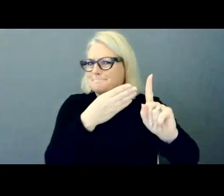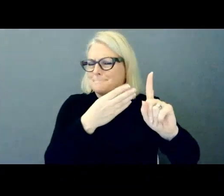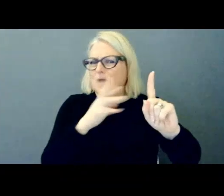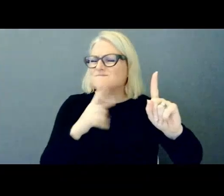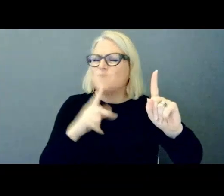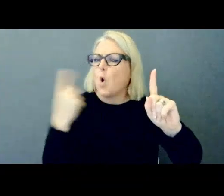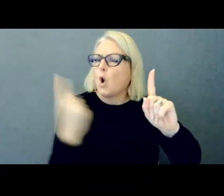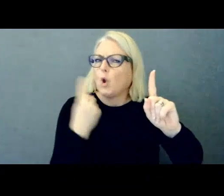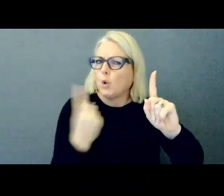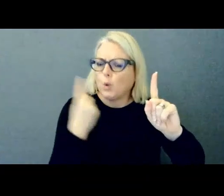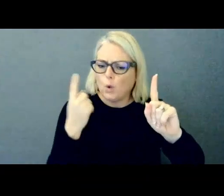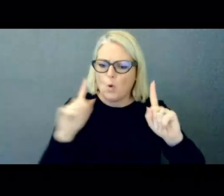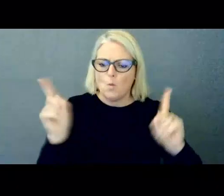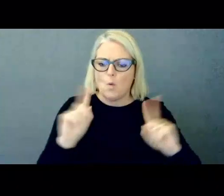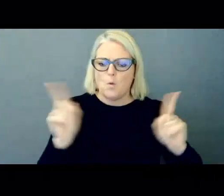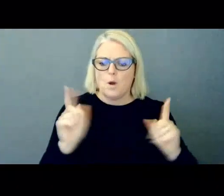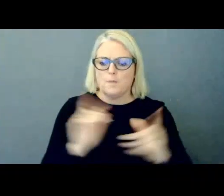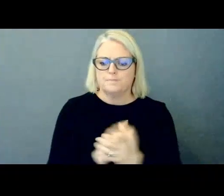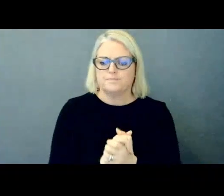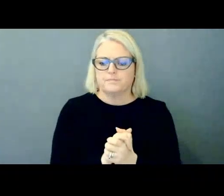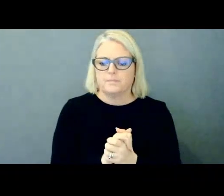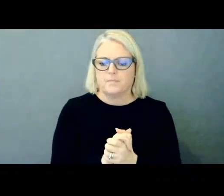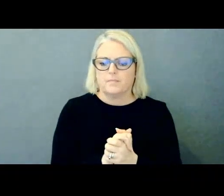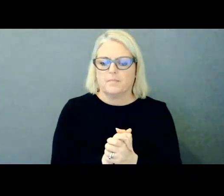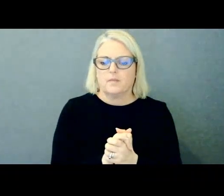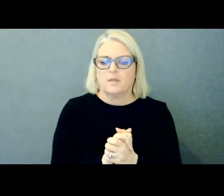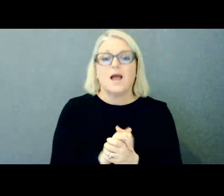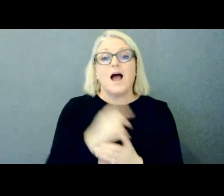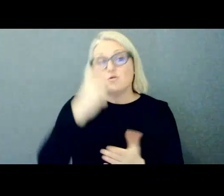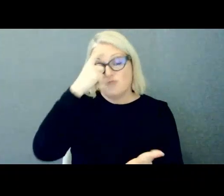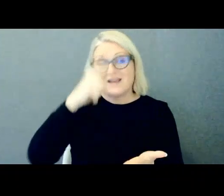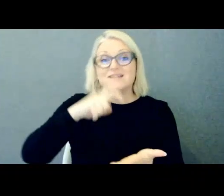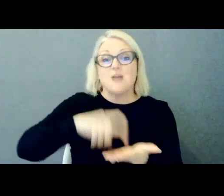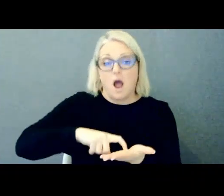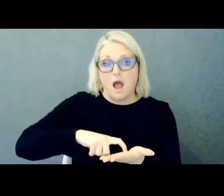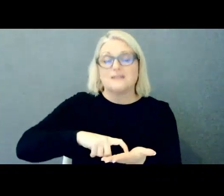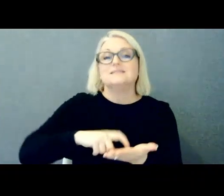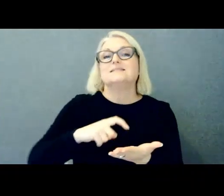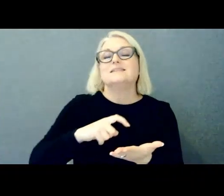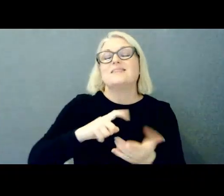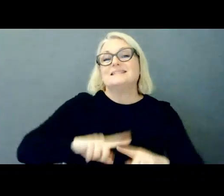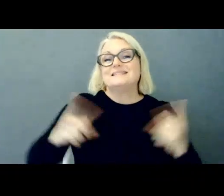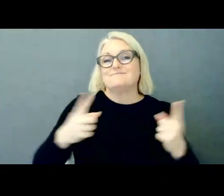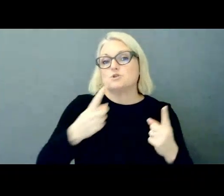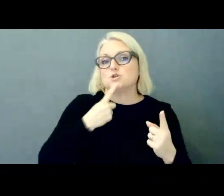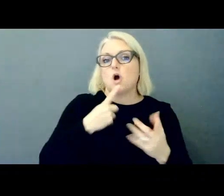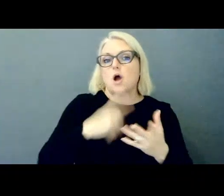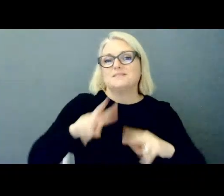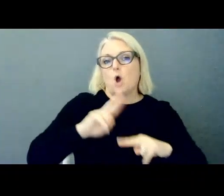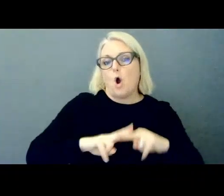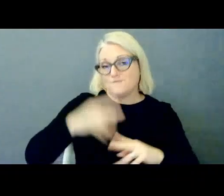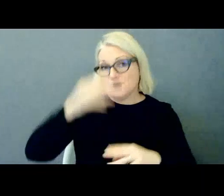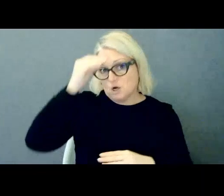as a service deliverer. But recognise, too, that there's very different types of knowledge, that there's knowledge that comes from observations,